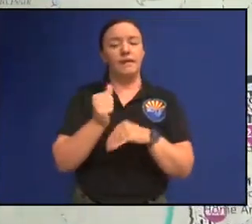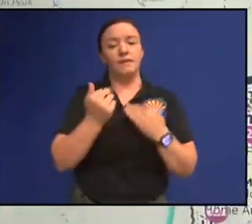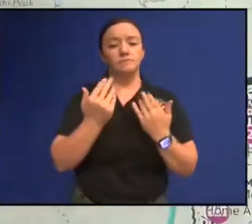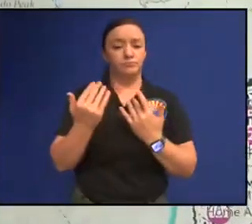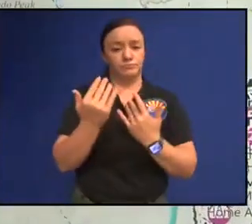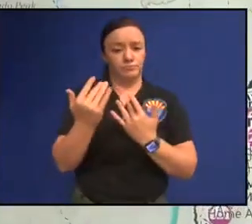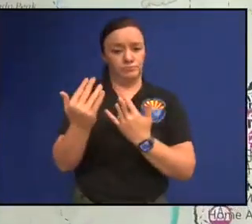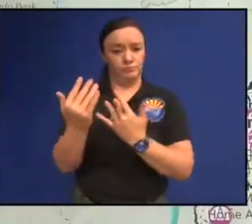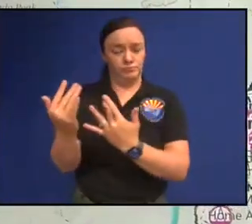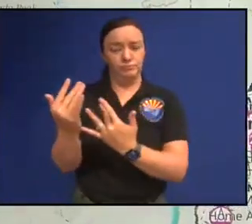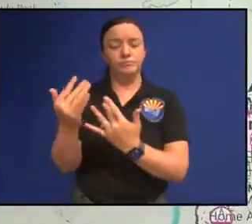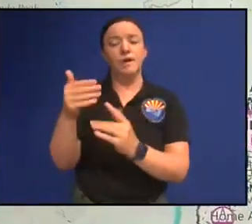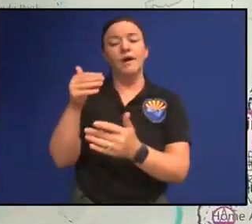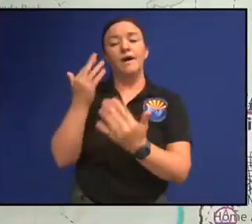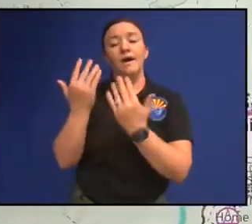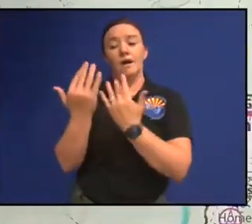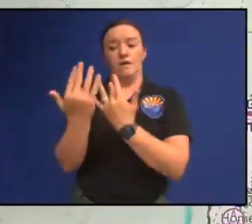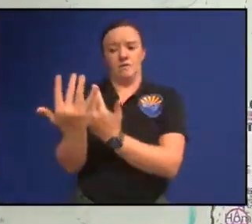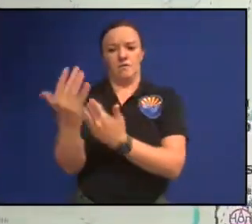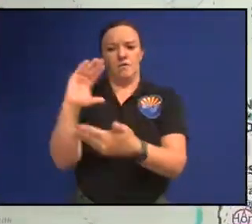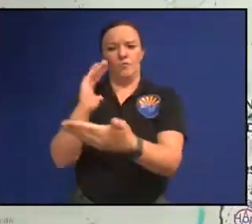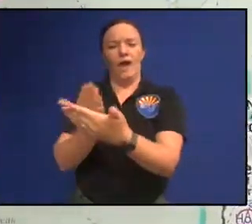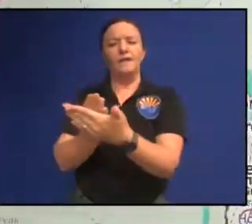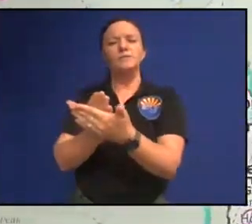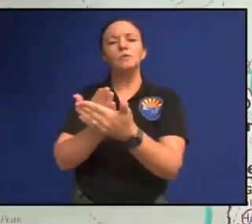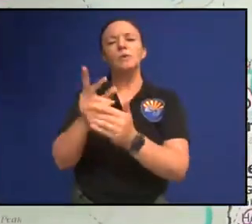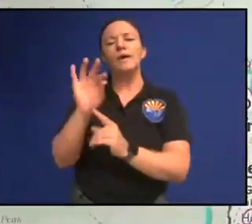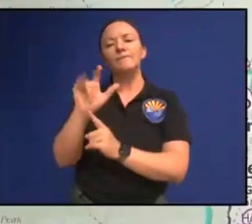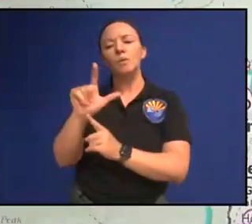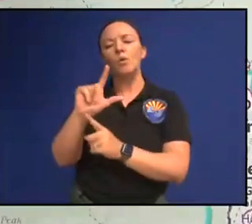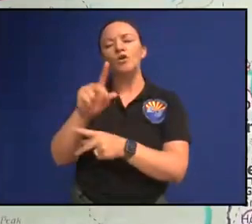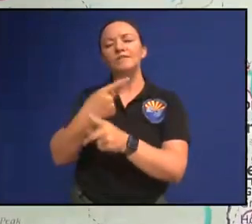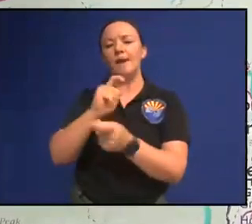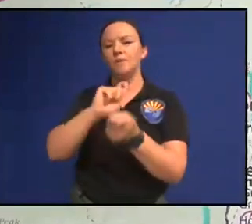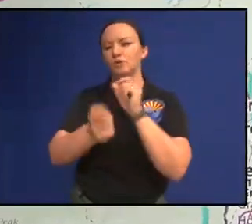COMFORTABLE ABOUT HANGING THAT FIRE UP IN THAT AREA AND BEING ABLE TO WATCH AND MONITOR IT.